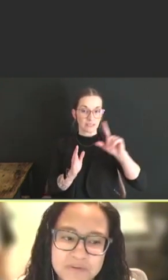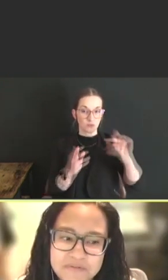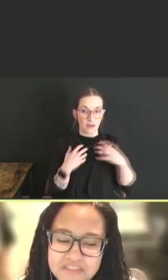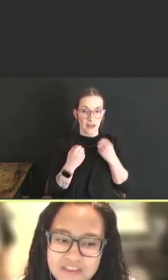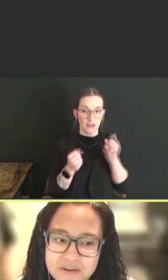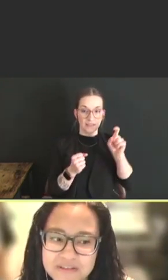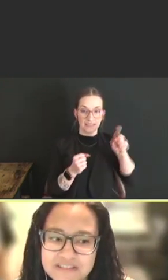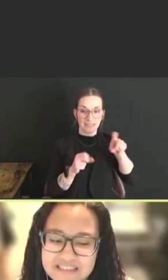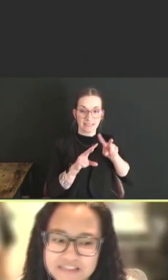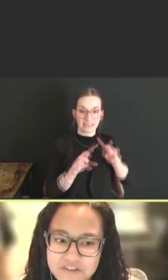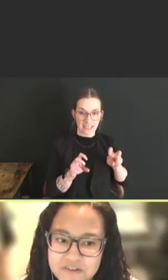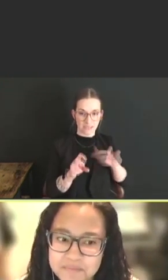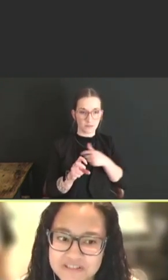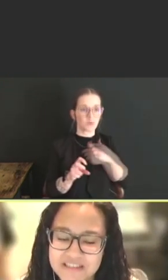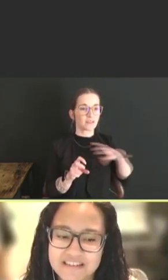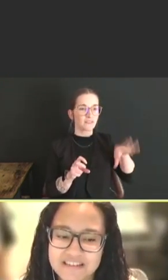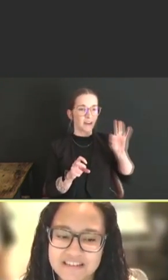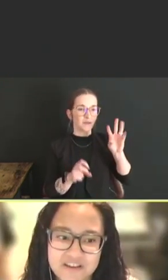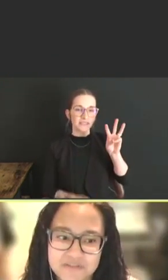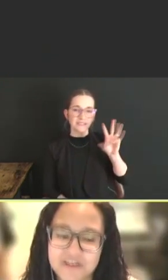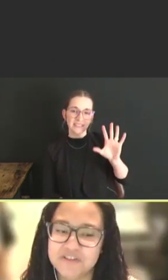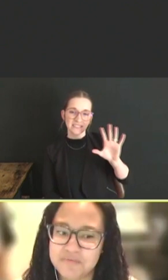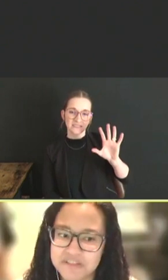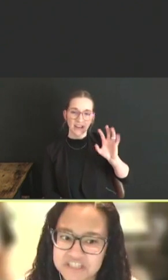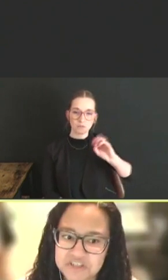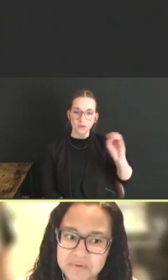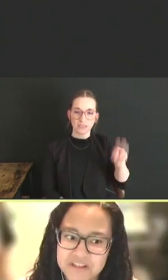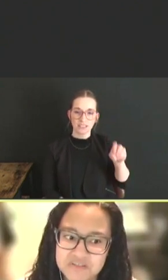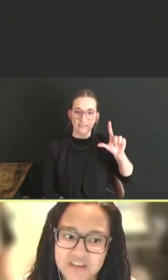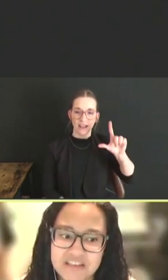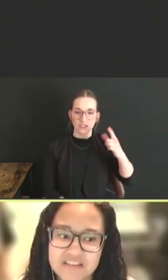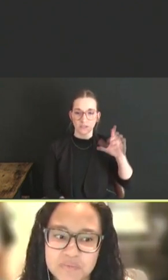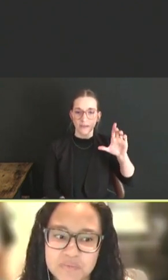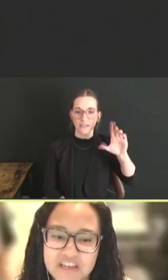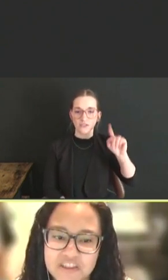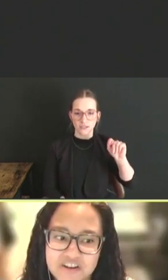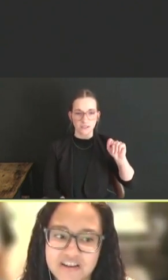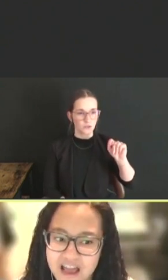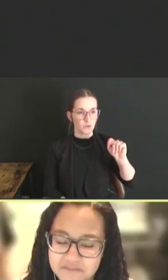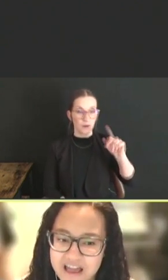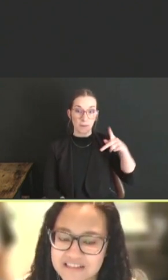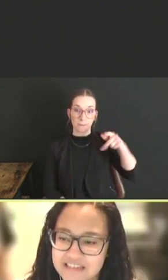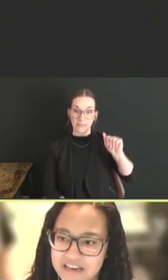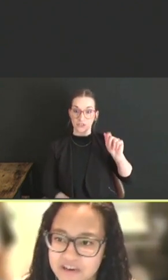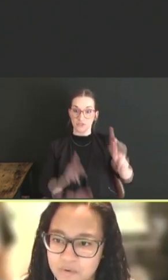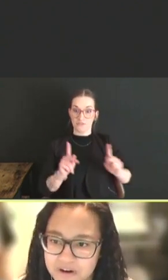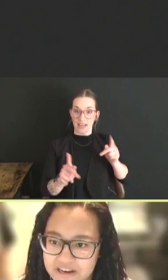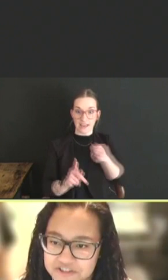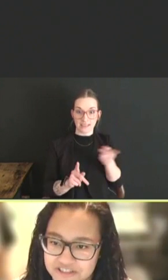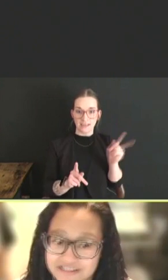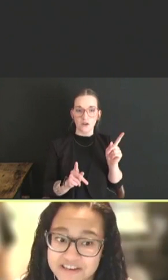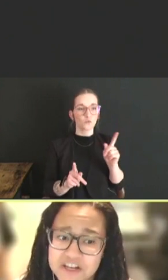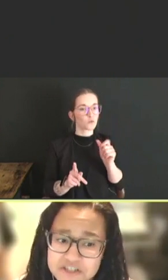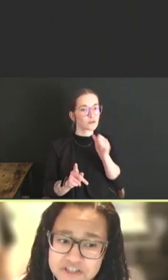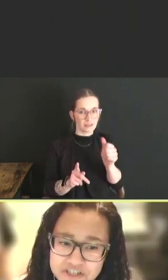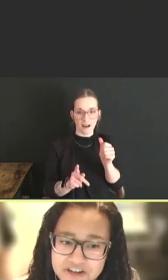we found that 65 percent of LGBTQ Pennsylvanians were either not vaccinated or, as Jen said, unsure